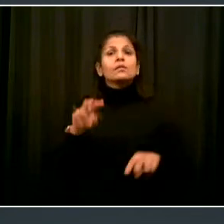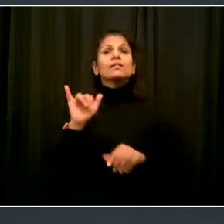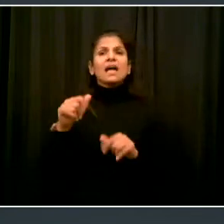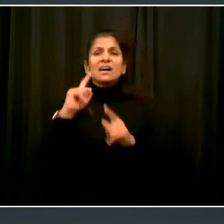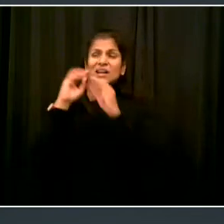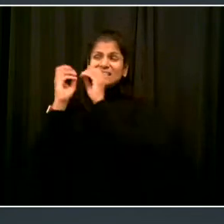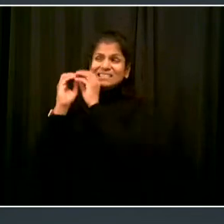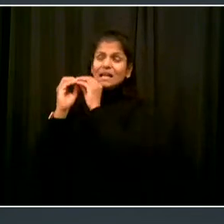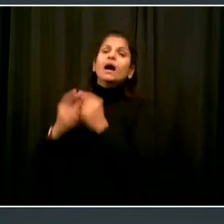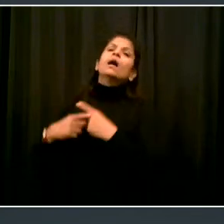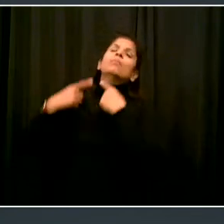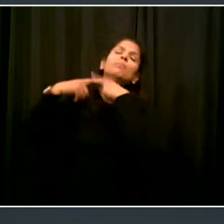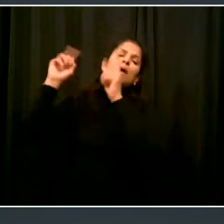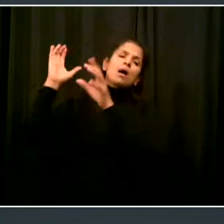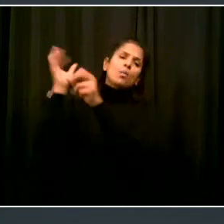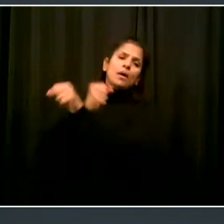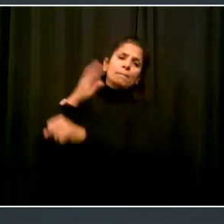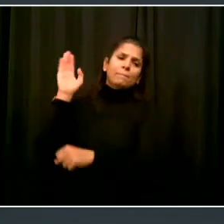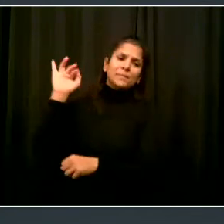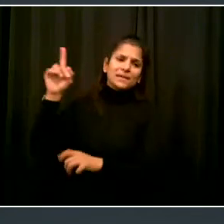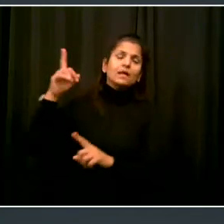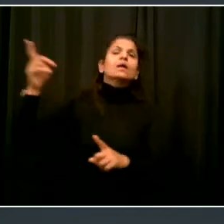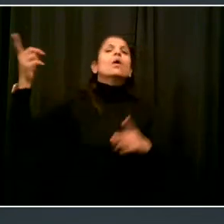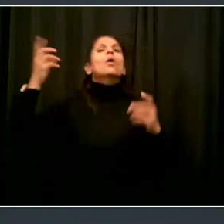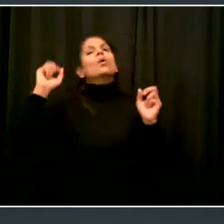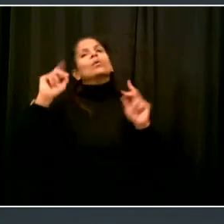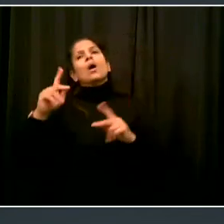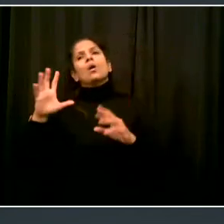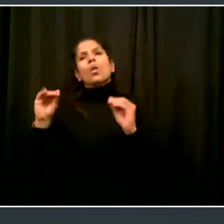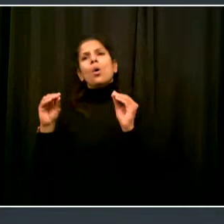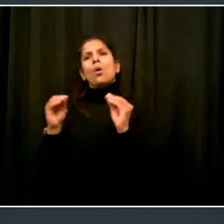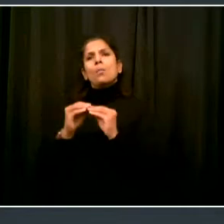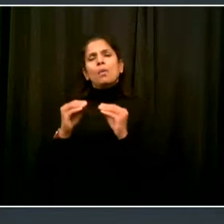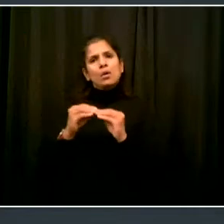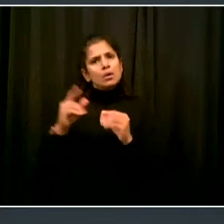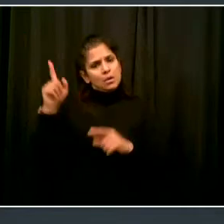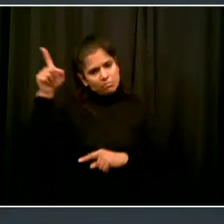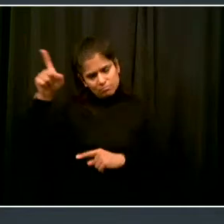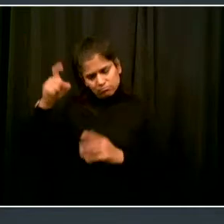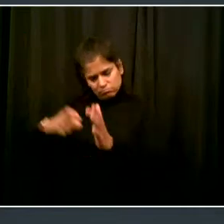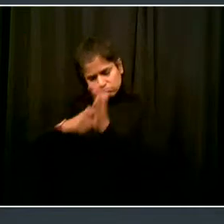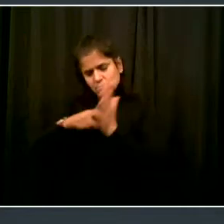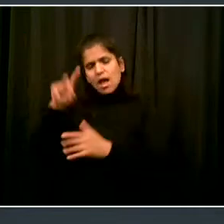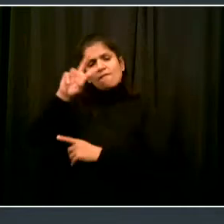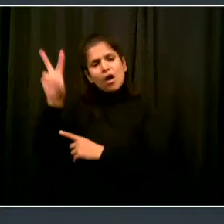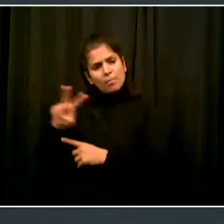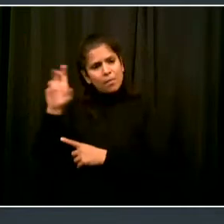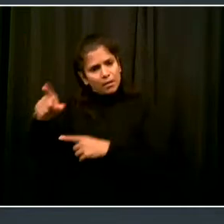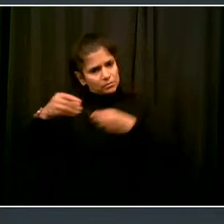TO REPORT ON A QUARTERLY BASIS ON HOW THEYA RE KIMAMARNG P PROGESS.